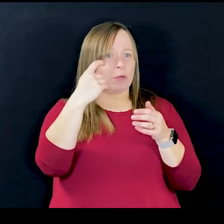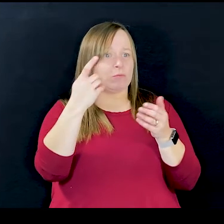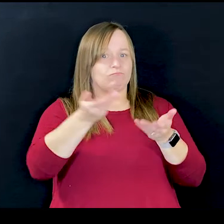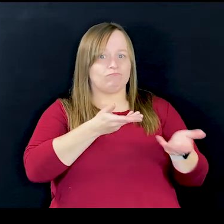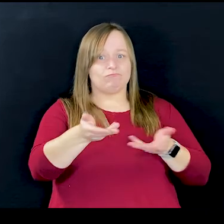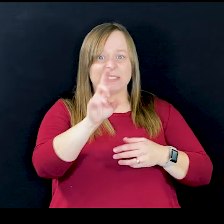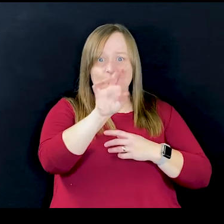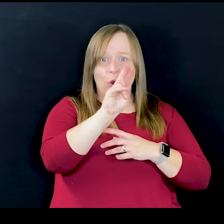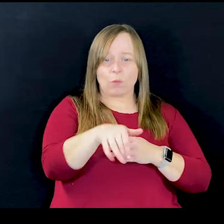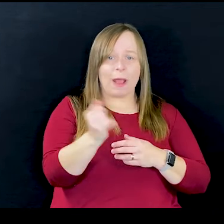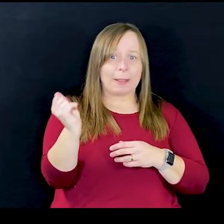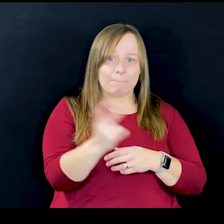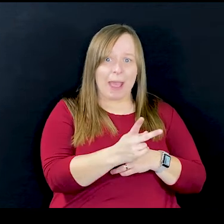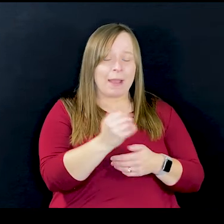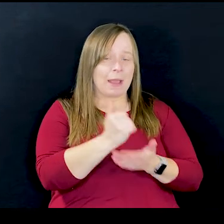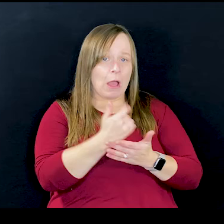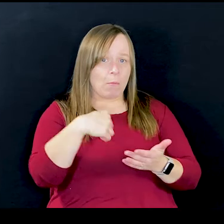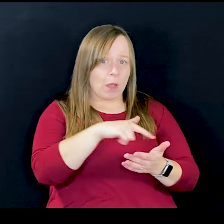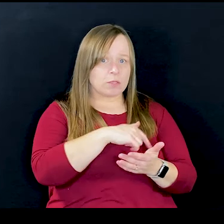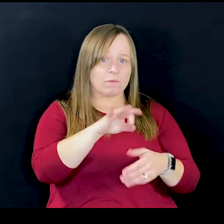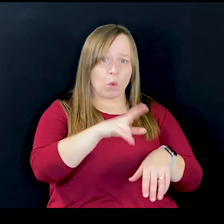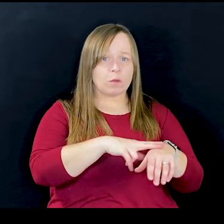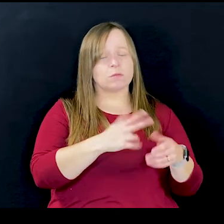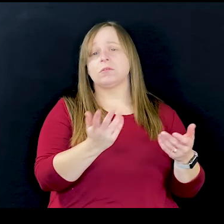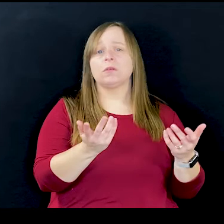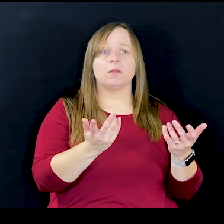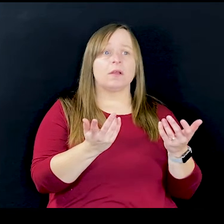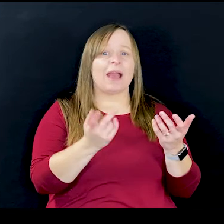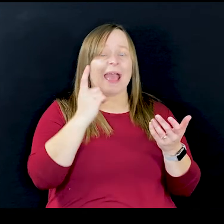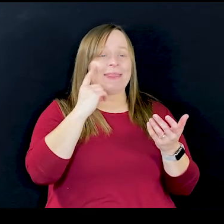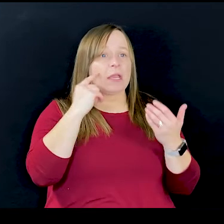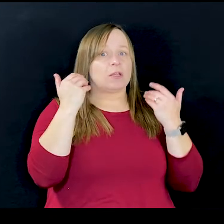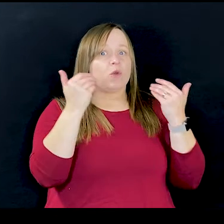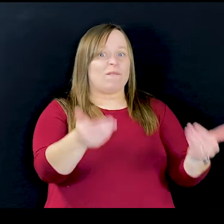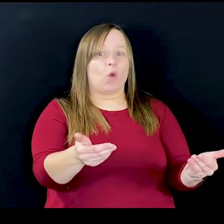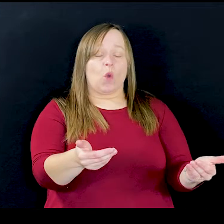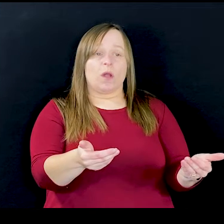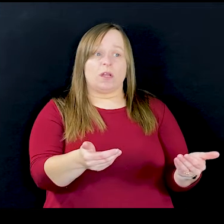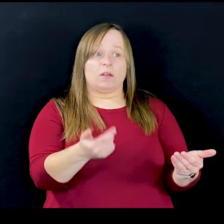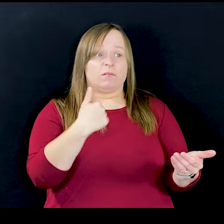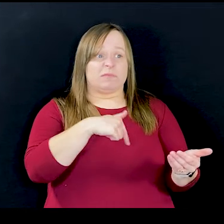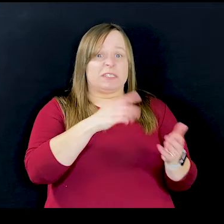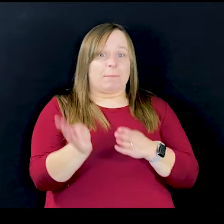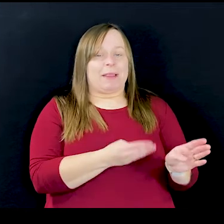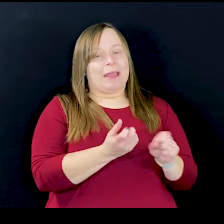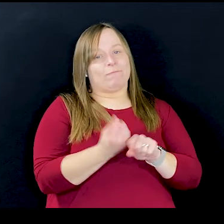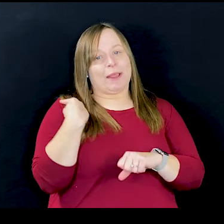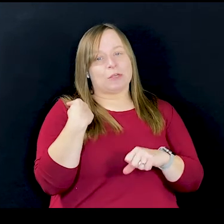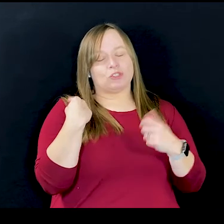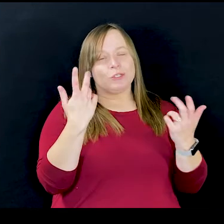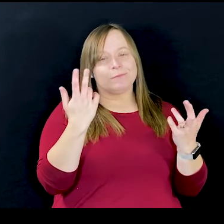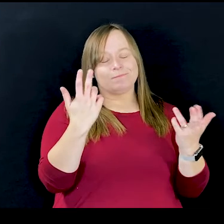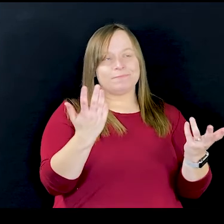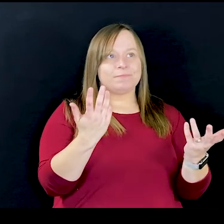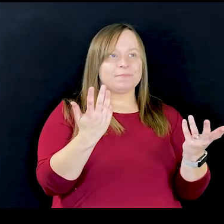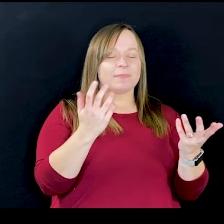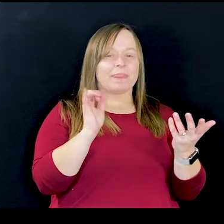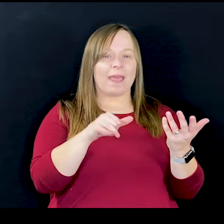and inviting DRNY to come back and help us out. And I think moving forward, this was the plan last year.